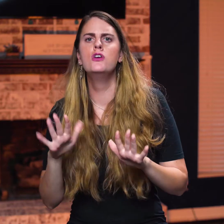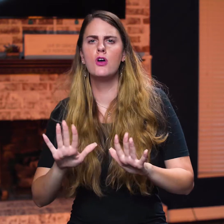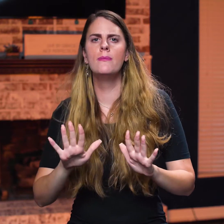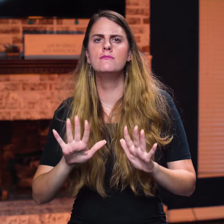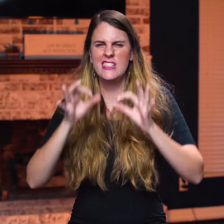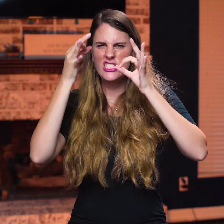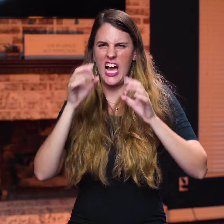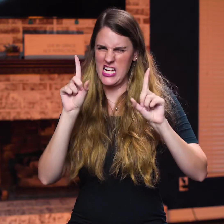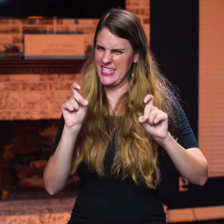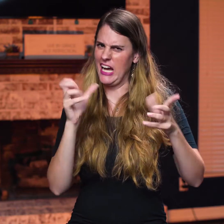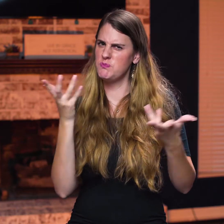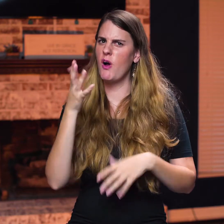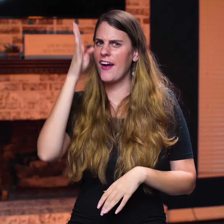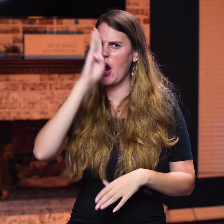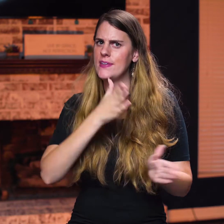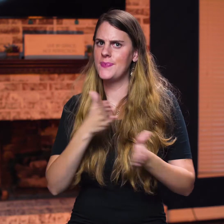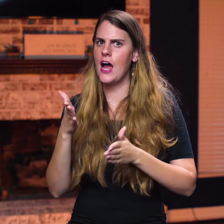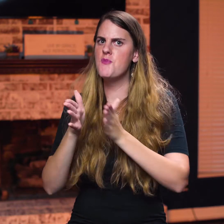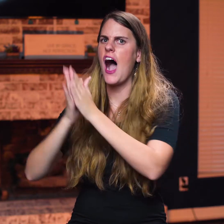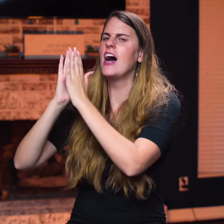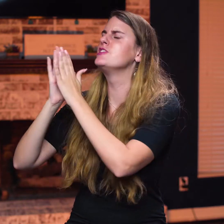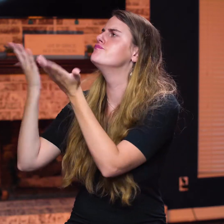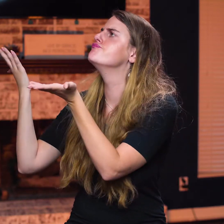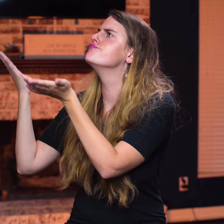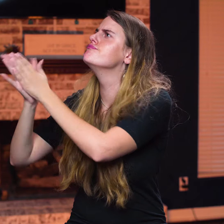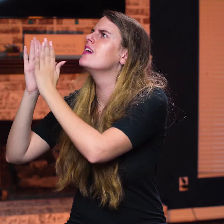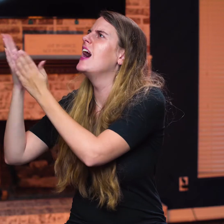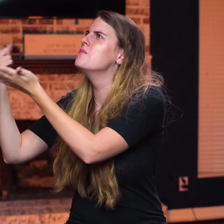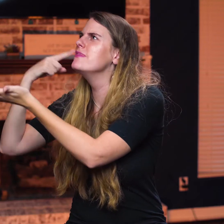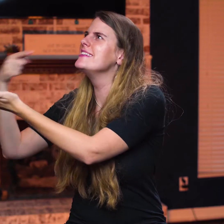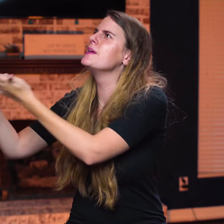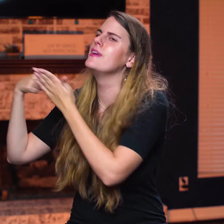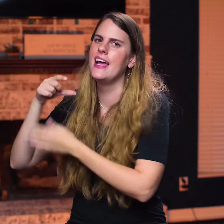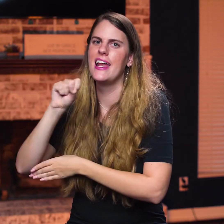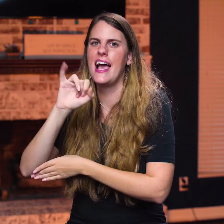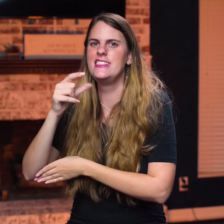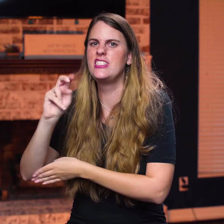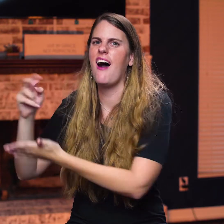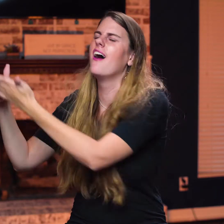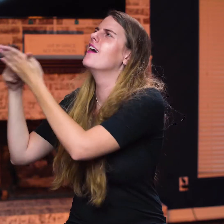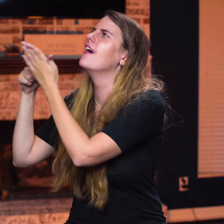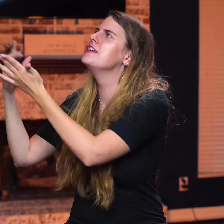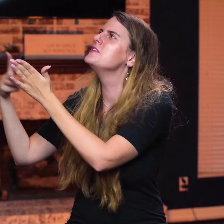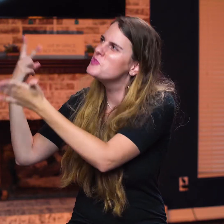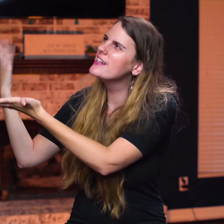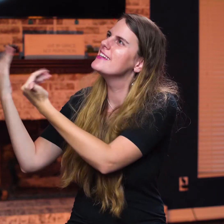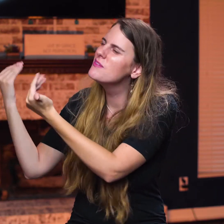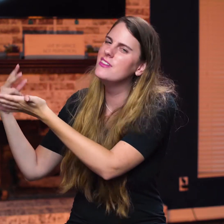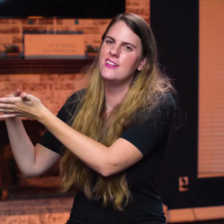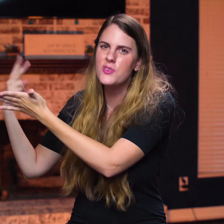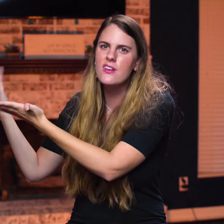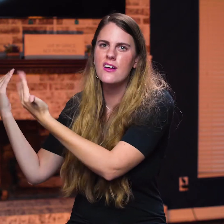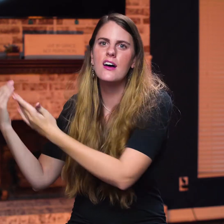so he decides to test God’s plan by asking Him for a sign. Twice.